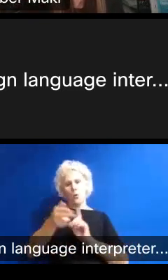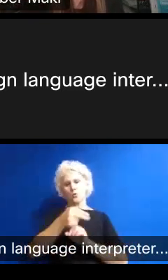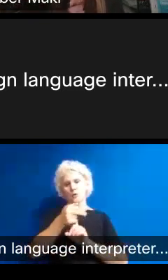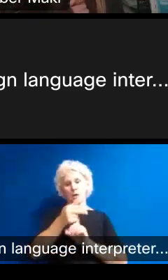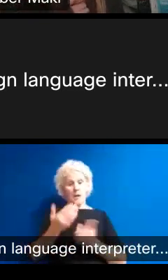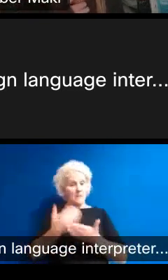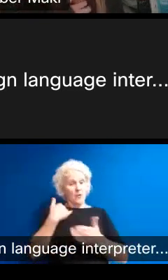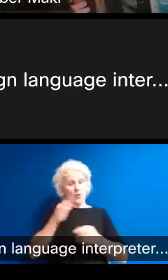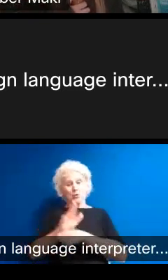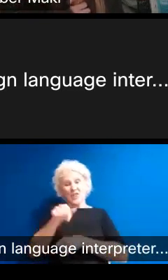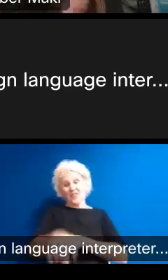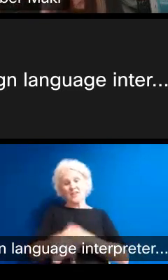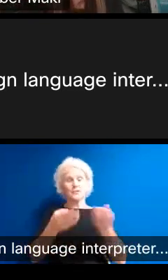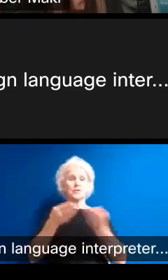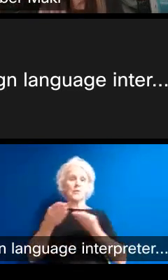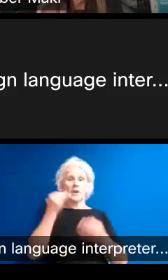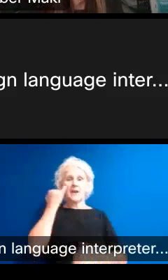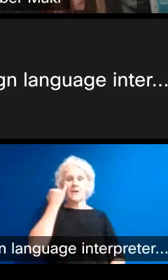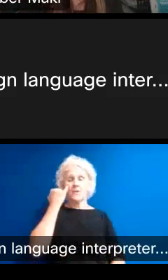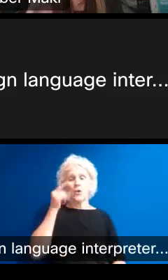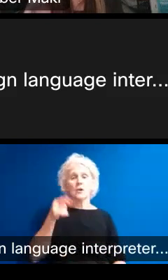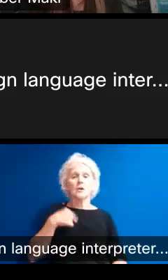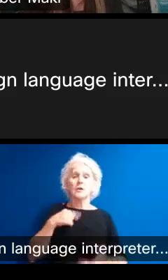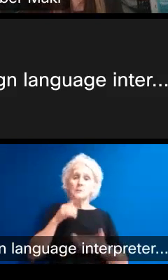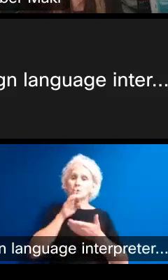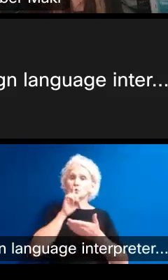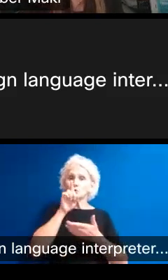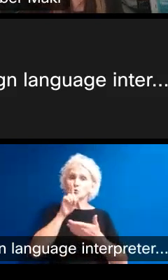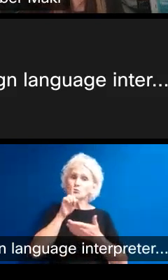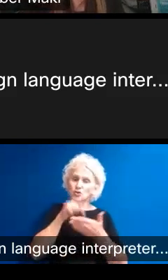at it for anybody on your case load, check with your supervisor and your leadership to